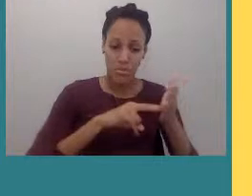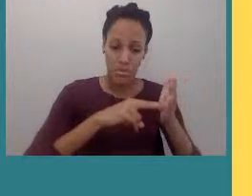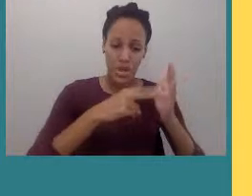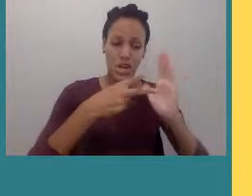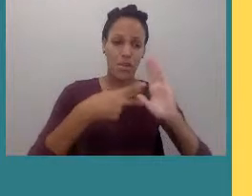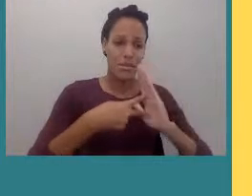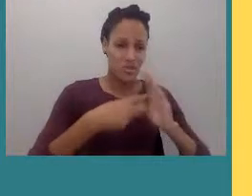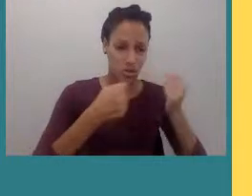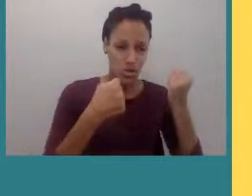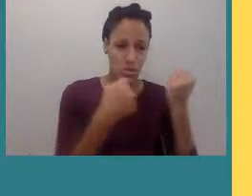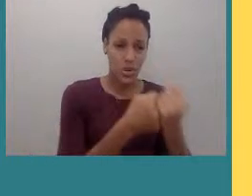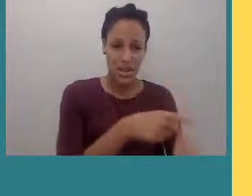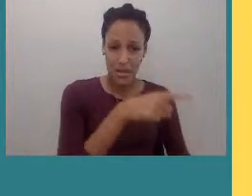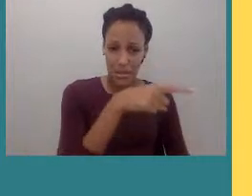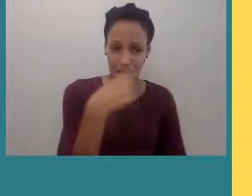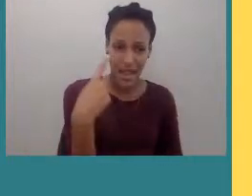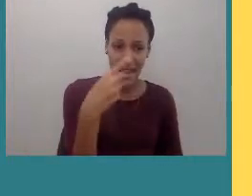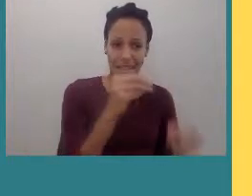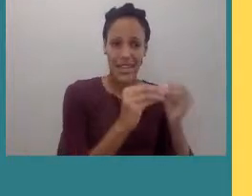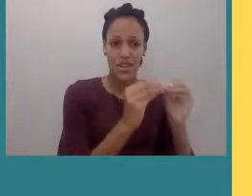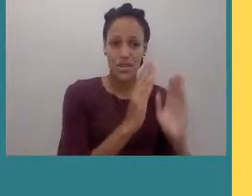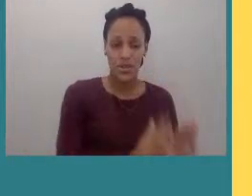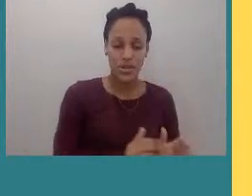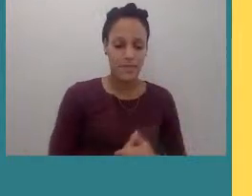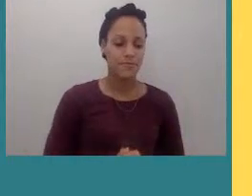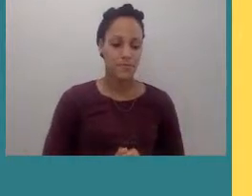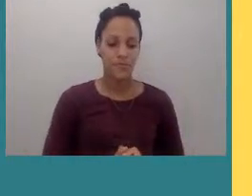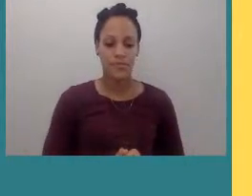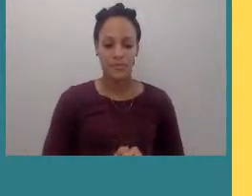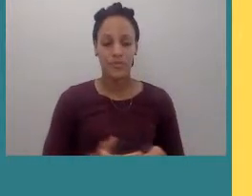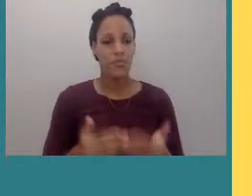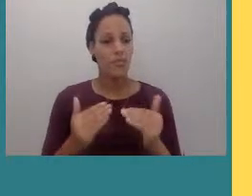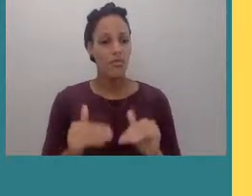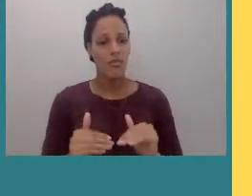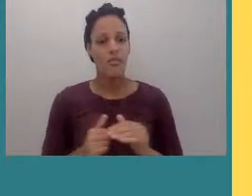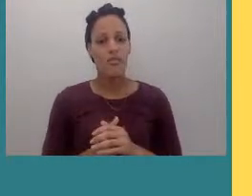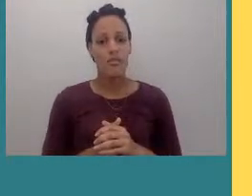Hey, I'm doing this Black empowerment mental health event. If you donate the books you